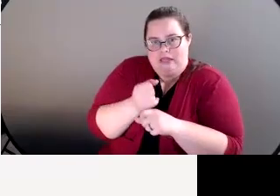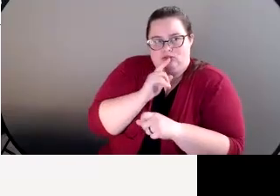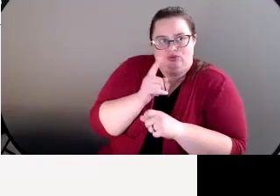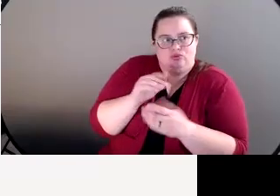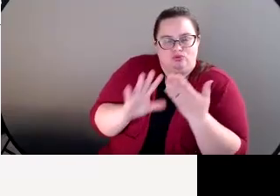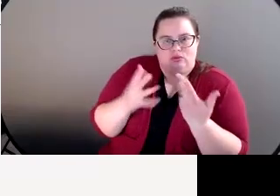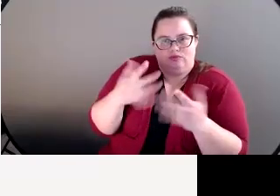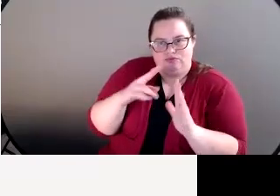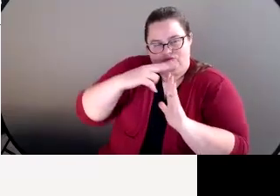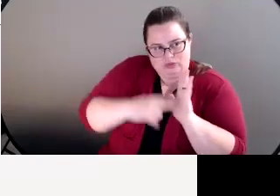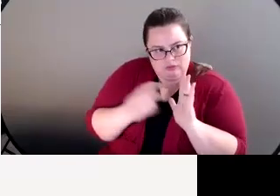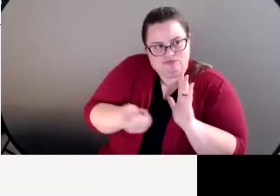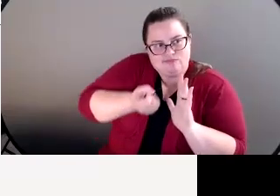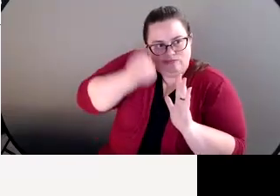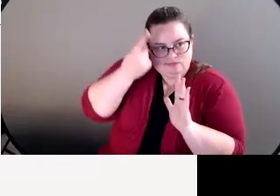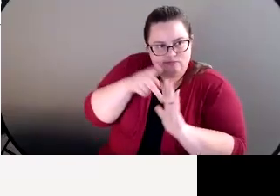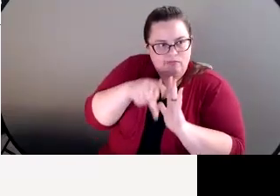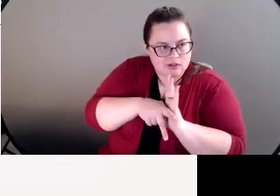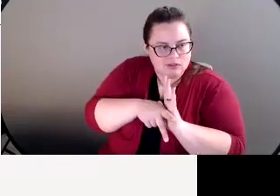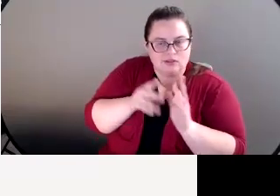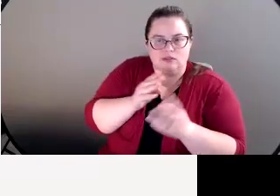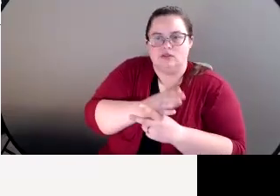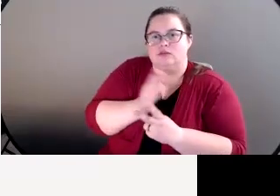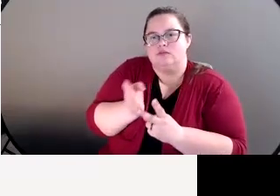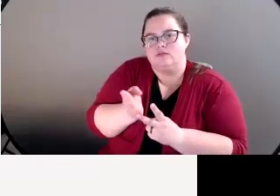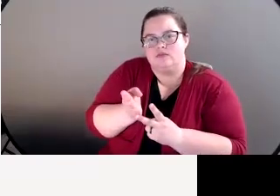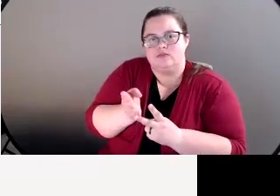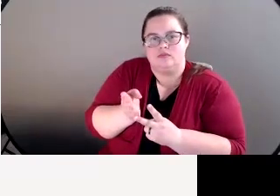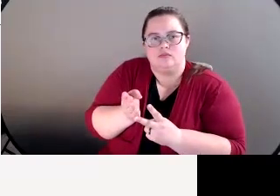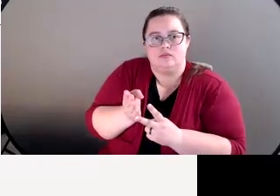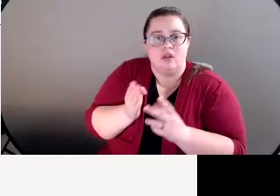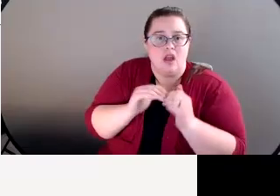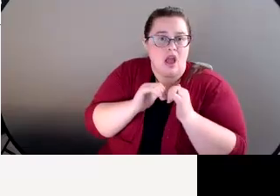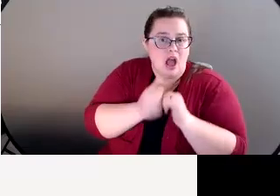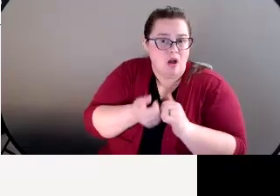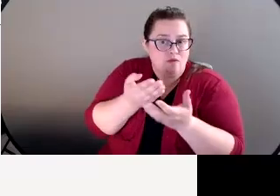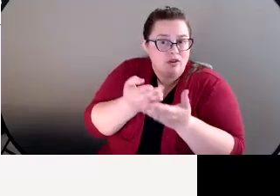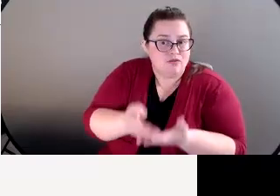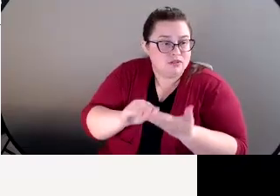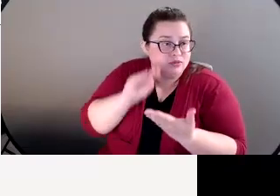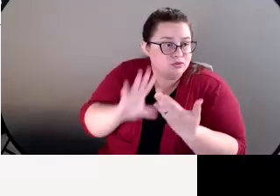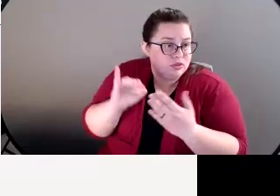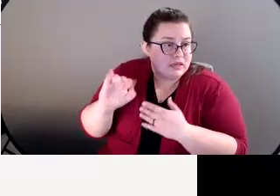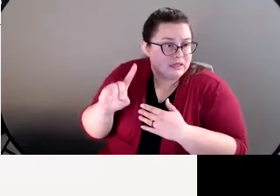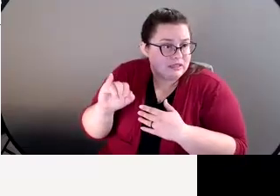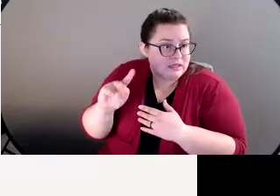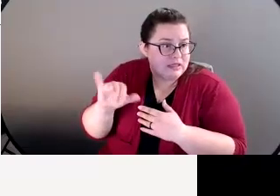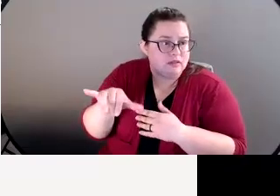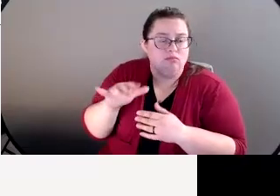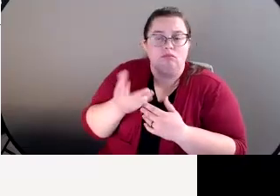How can we verify student identity? We could require students to participate in an introduction.